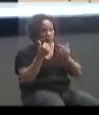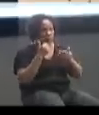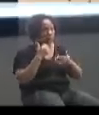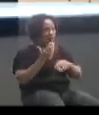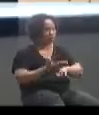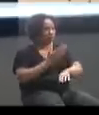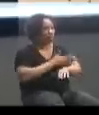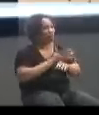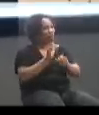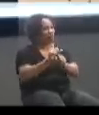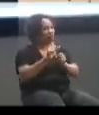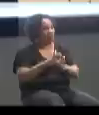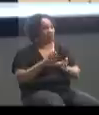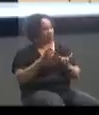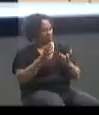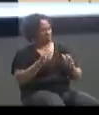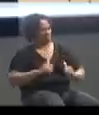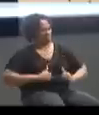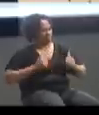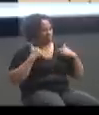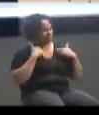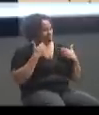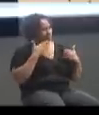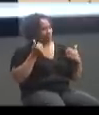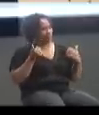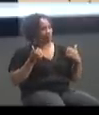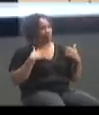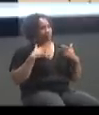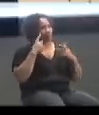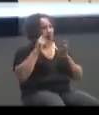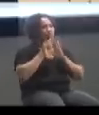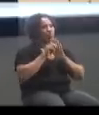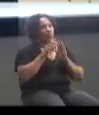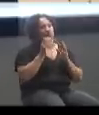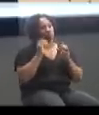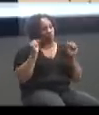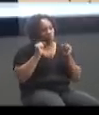EMPLOYEES QUALITY OF LIFE. FOR EXAMPLE, DURING THE WINTER STORM, OUR EMPLOYEES, ALL OF